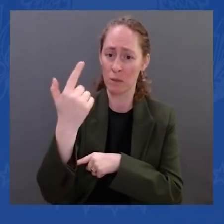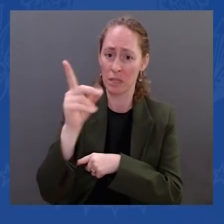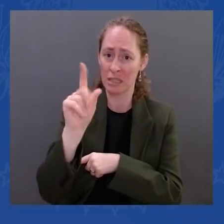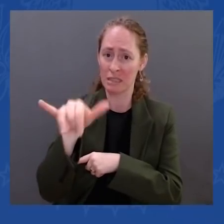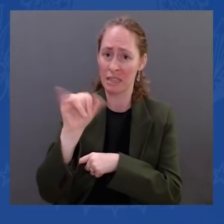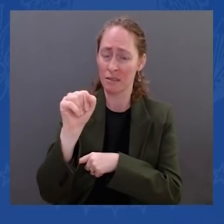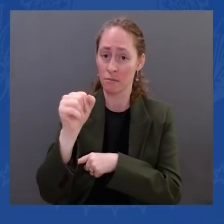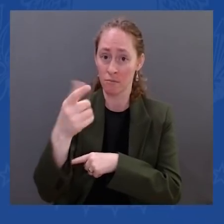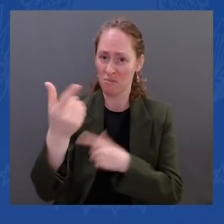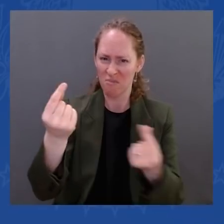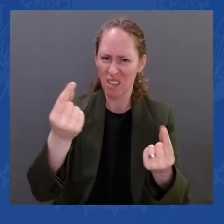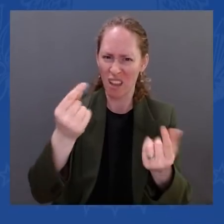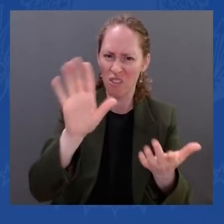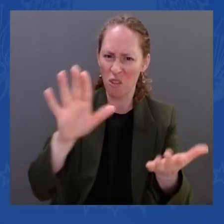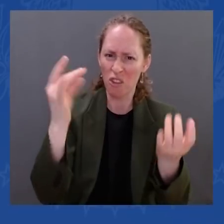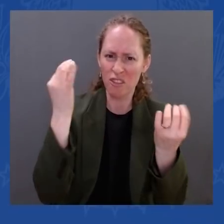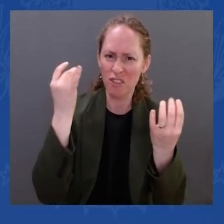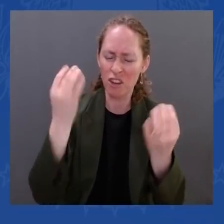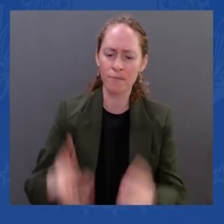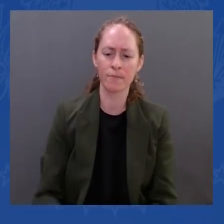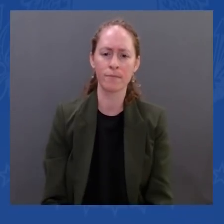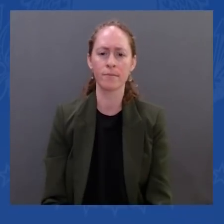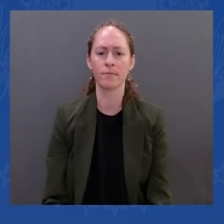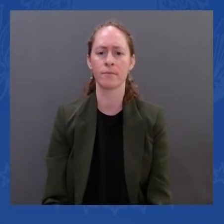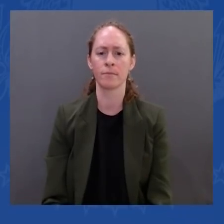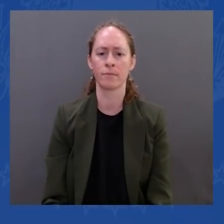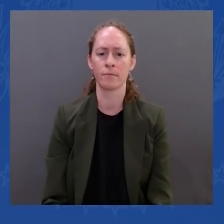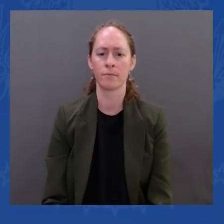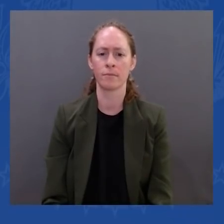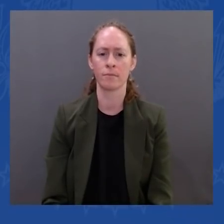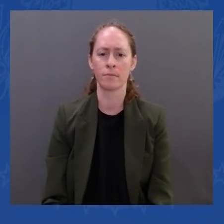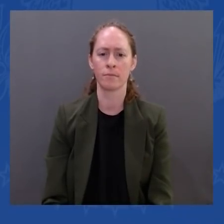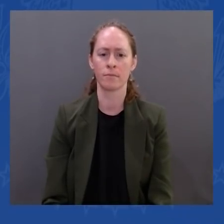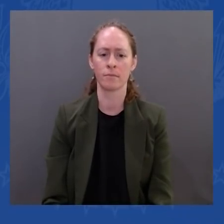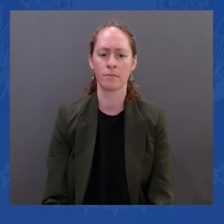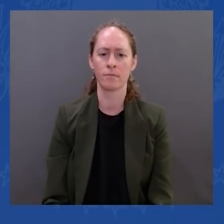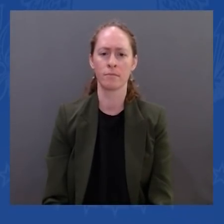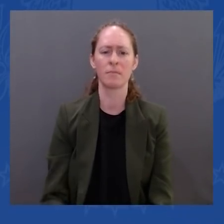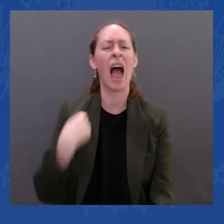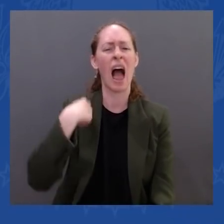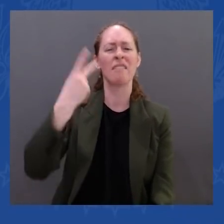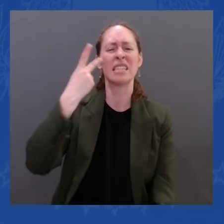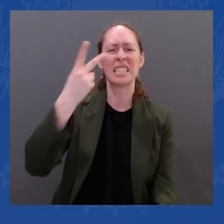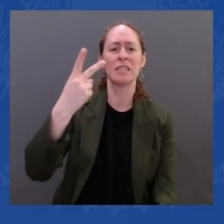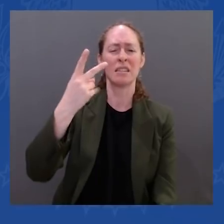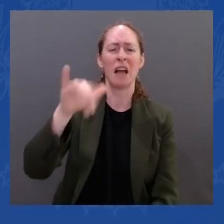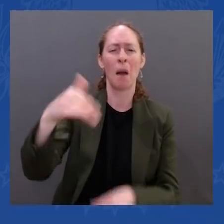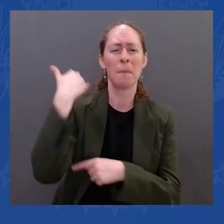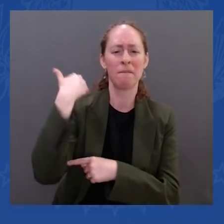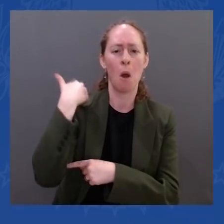Number two, we have vaccines to care for it -- to take care of it. Number three, there is --